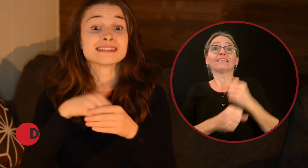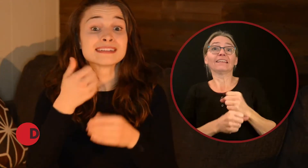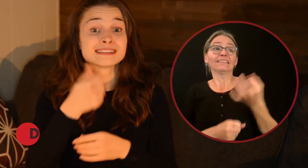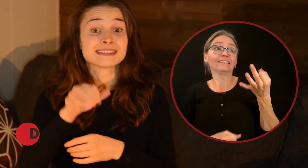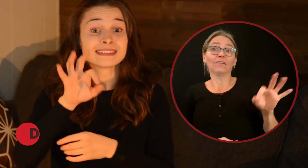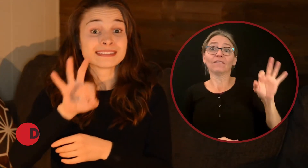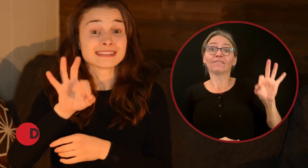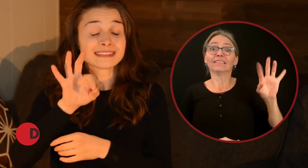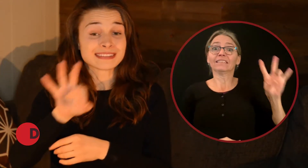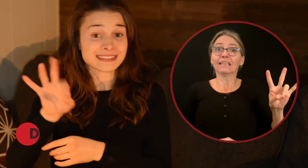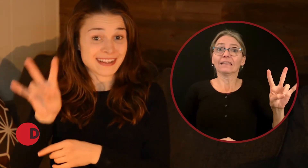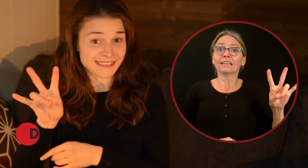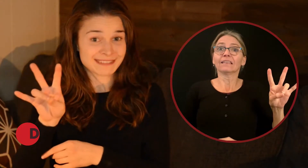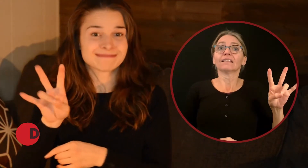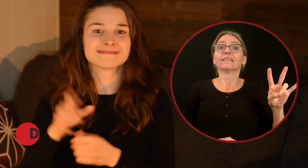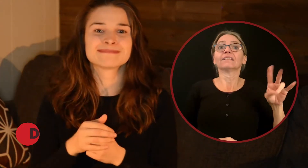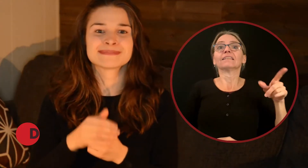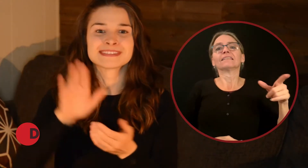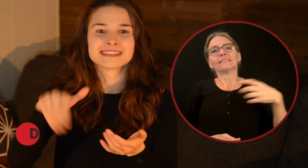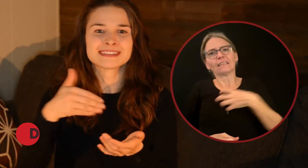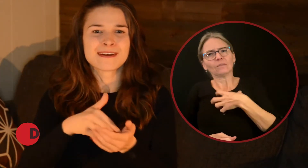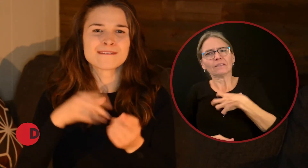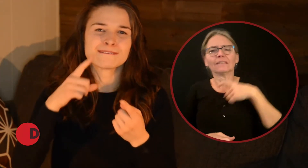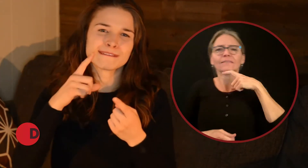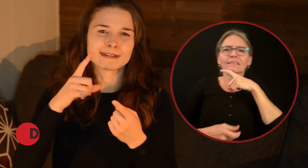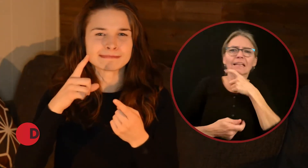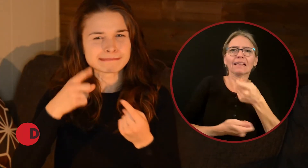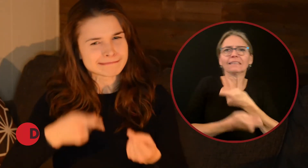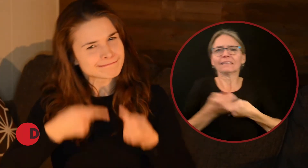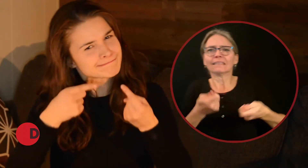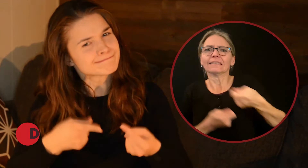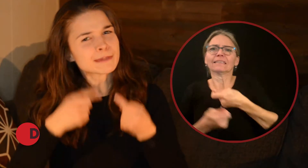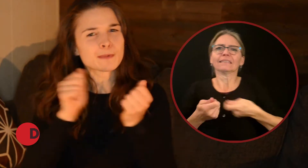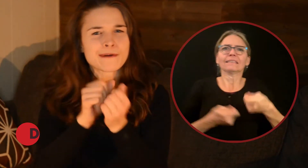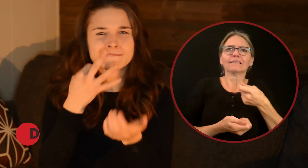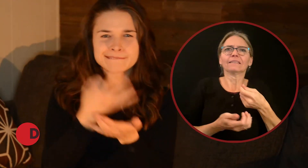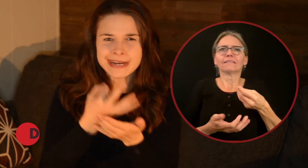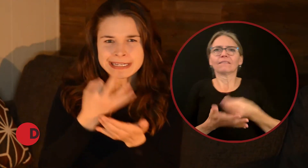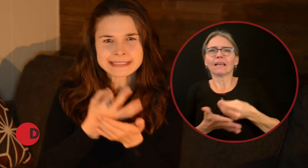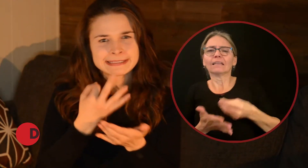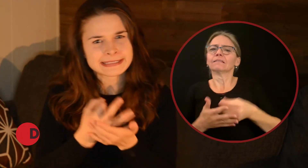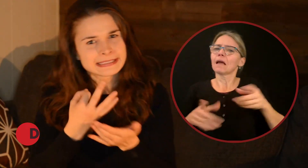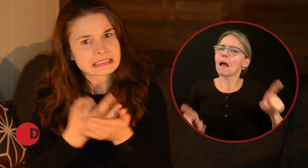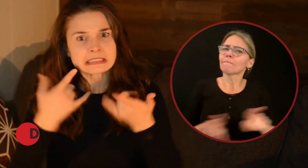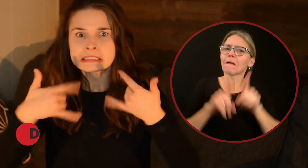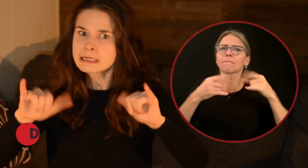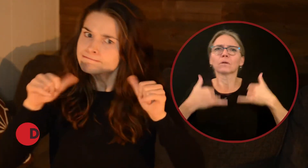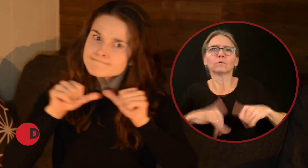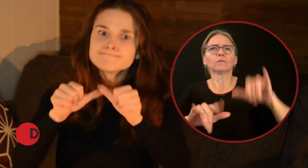In 1997, the Center began to have financial difficulties...